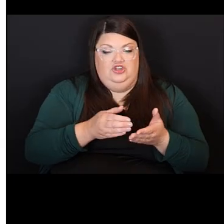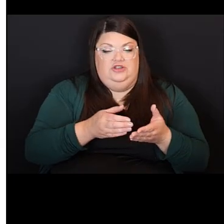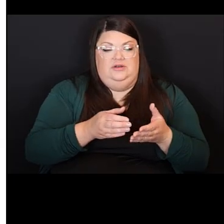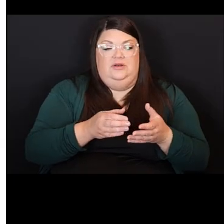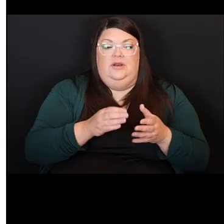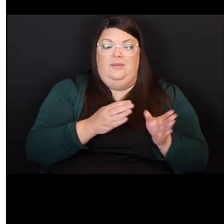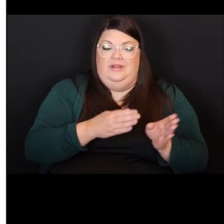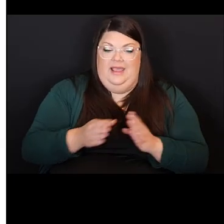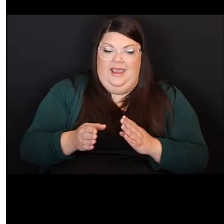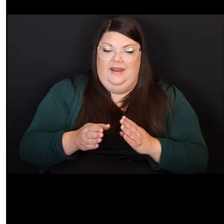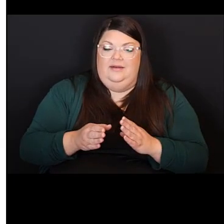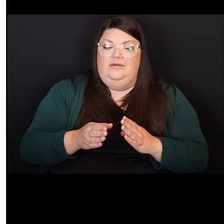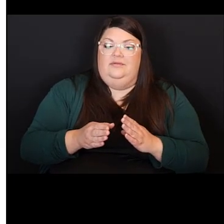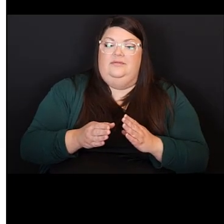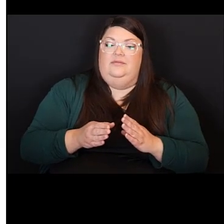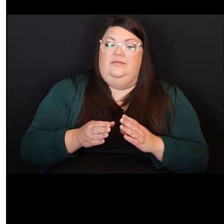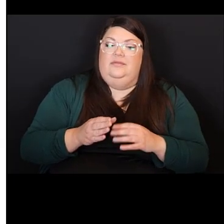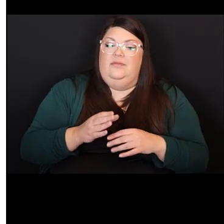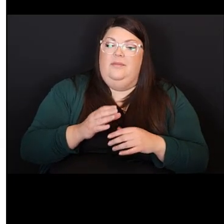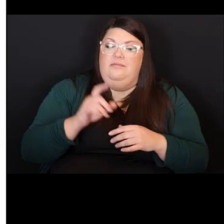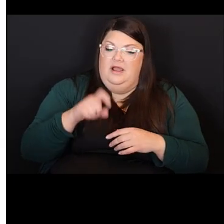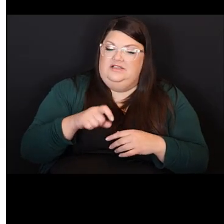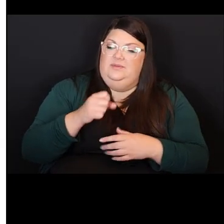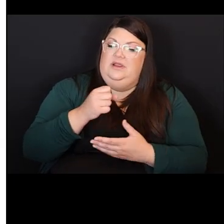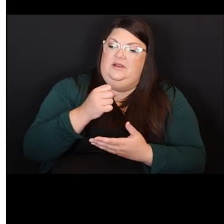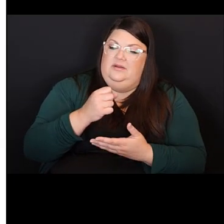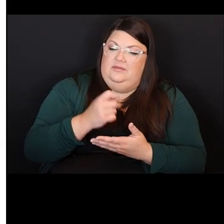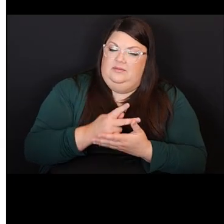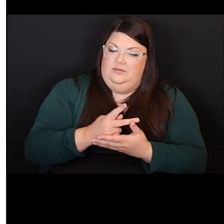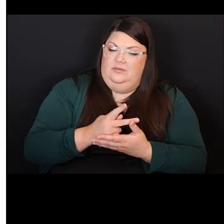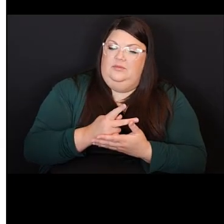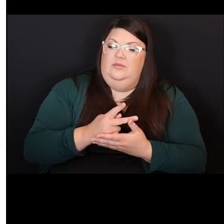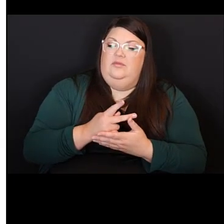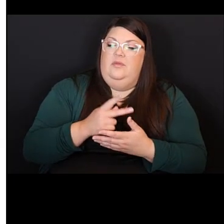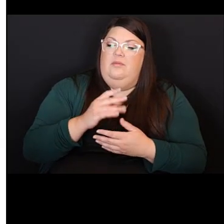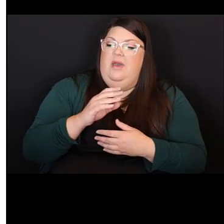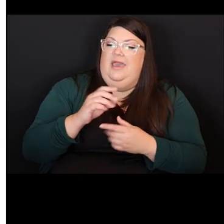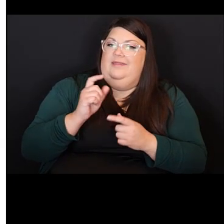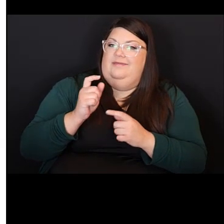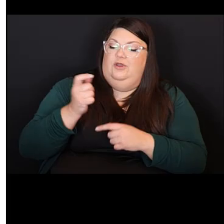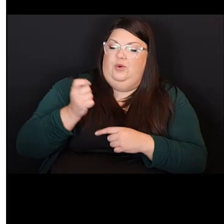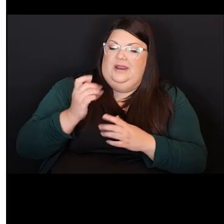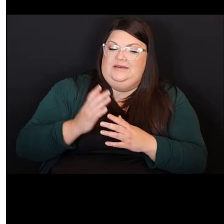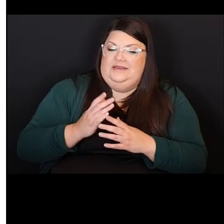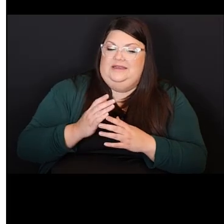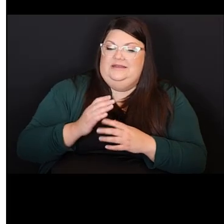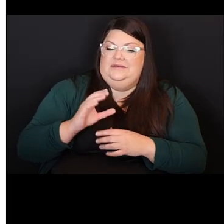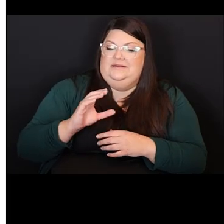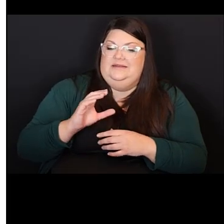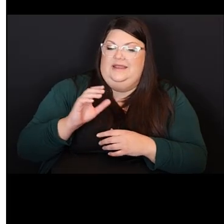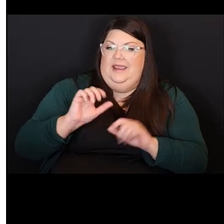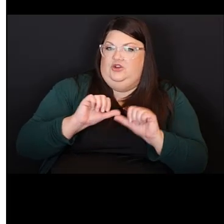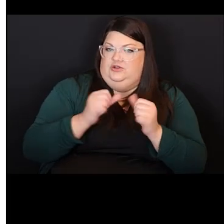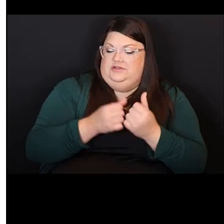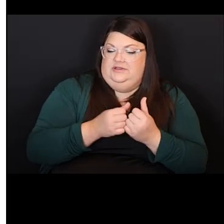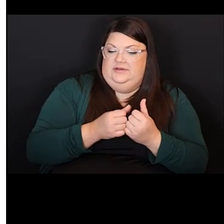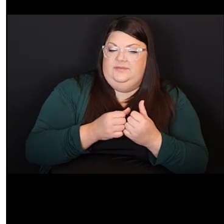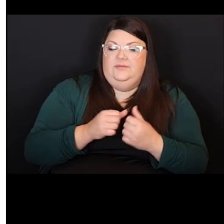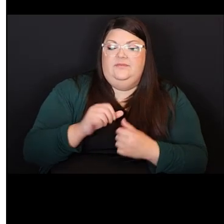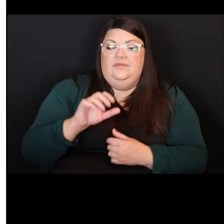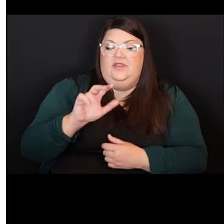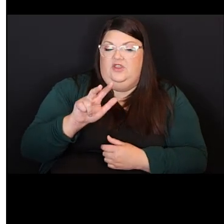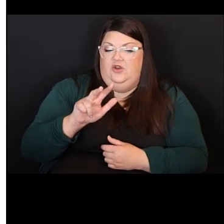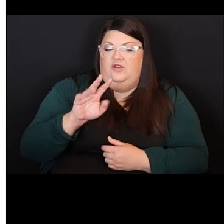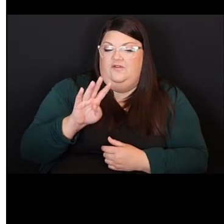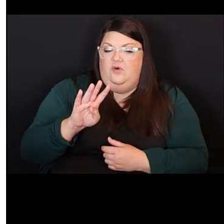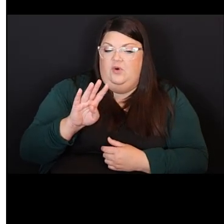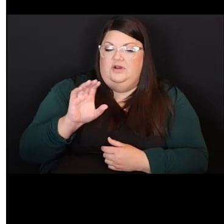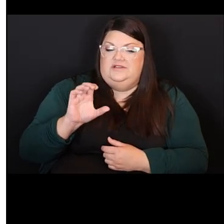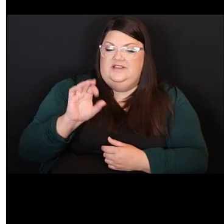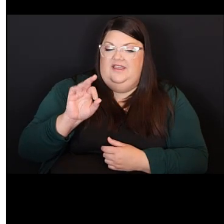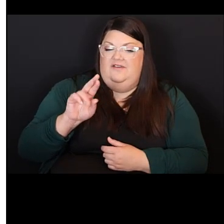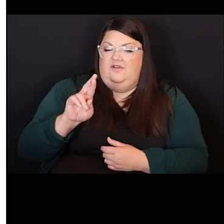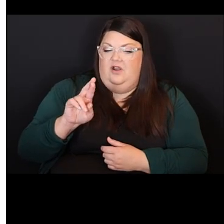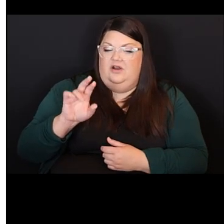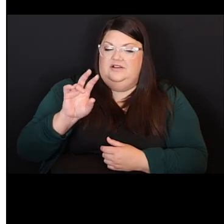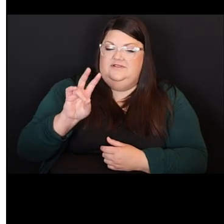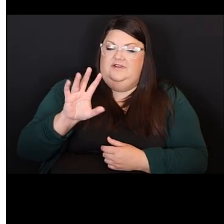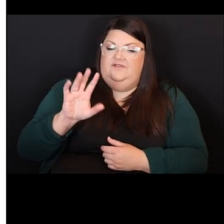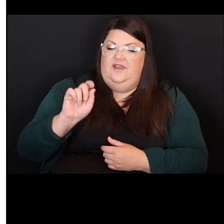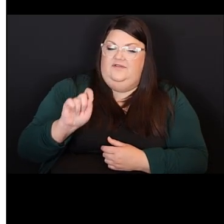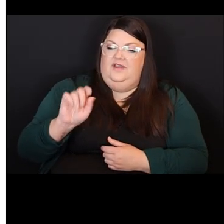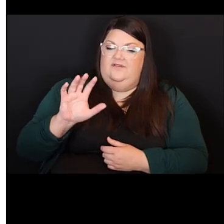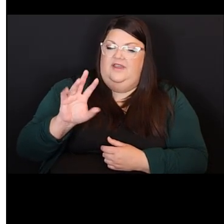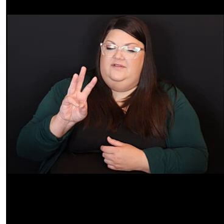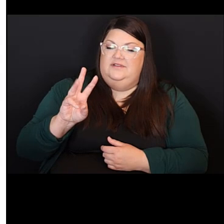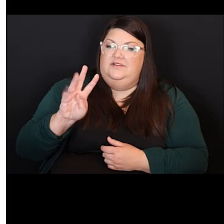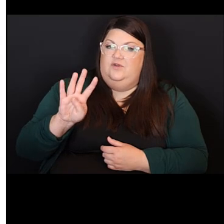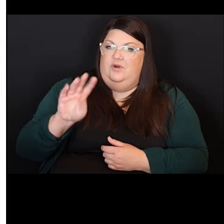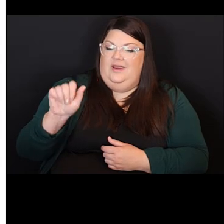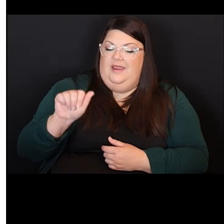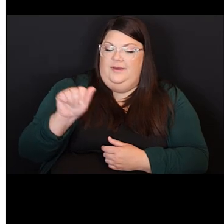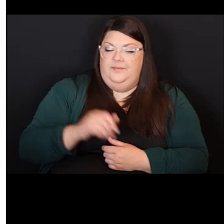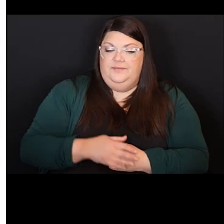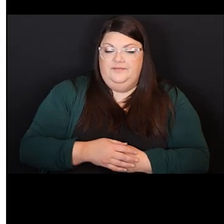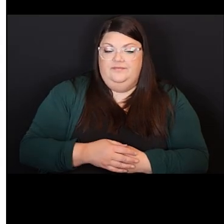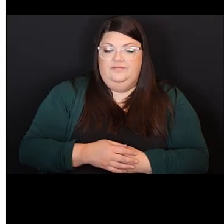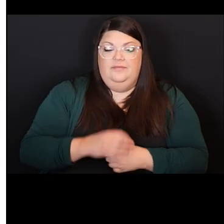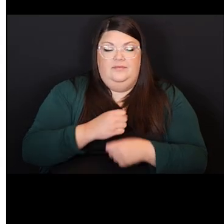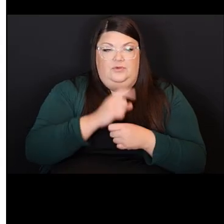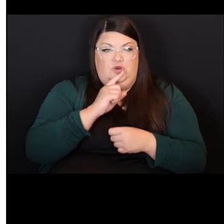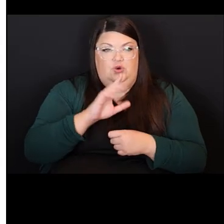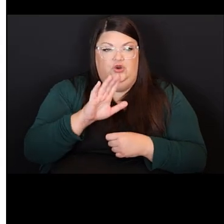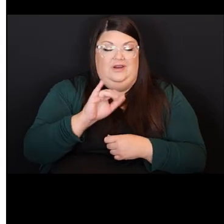in accordance with the agreement/plan approved by the grantee's cognizant agency. (34 CFR 75.564(a))